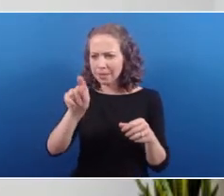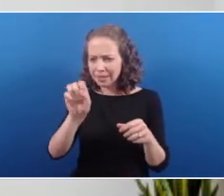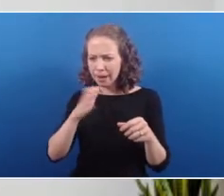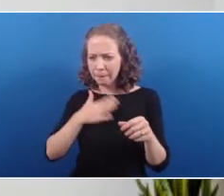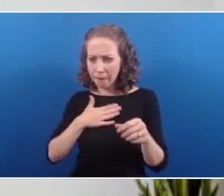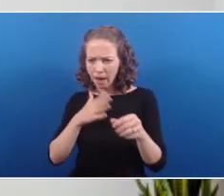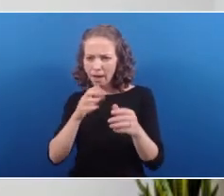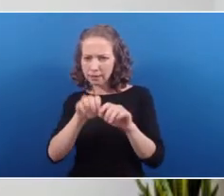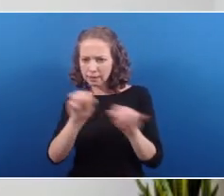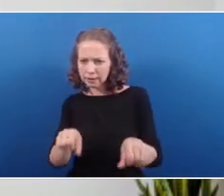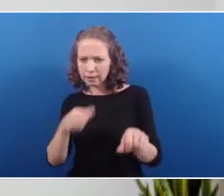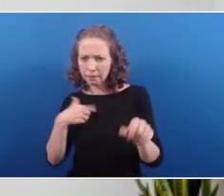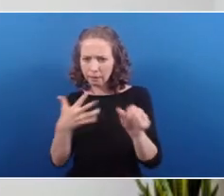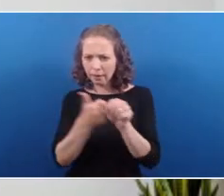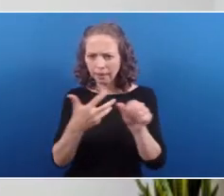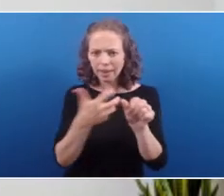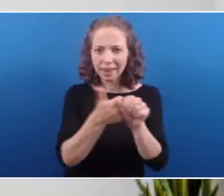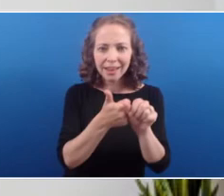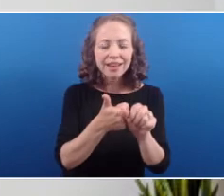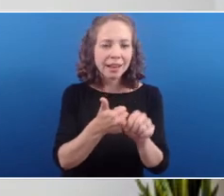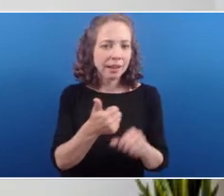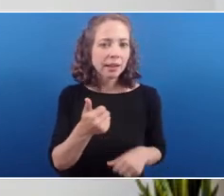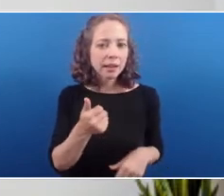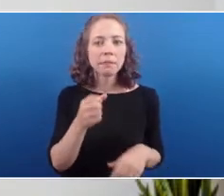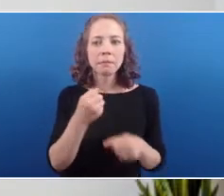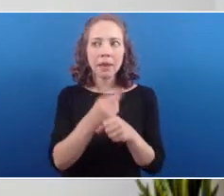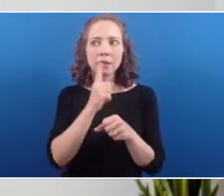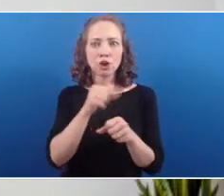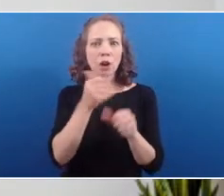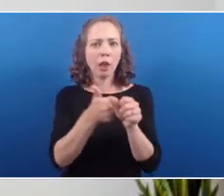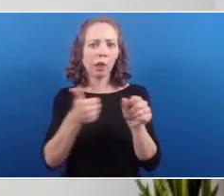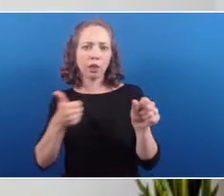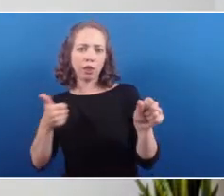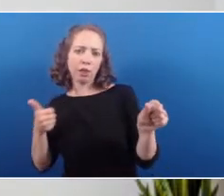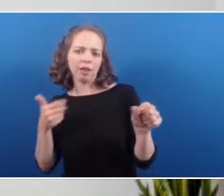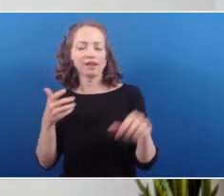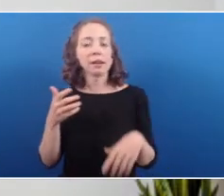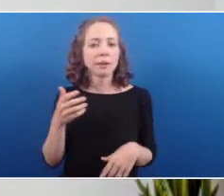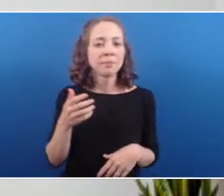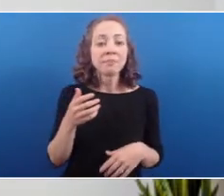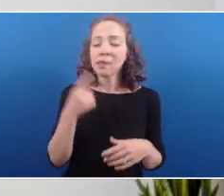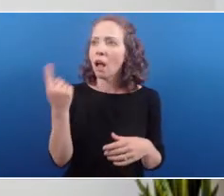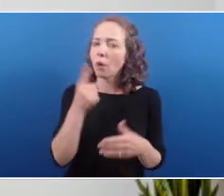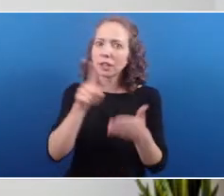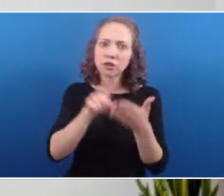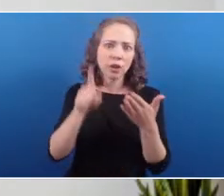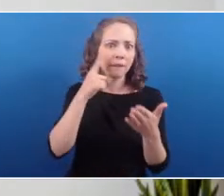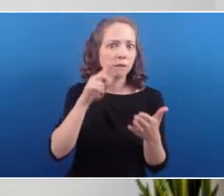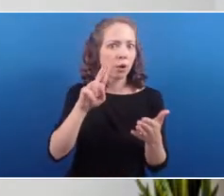up to date, especially if you are not using these tools in the workplace. Always check for updates, always make sure that you are keeping